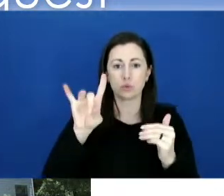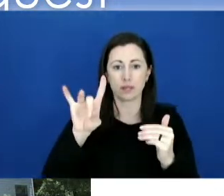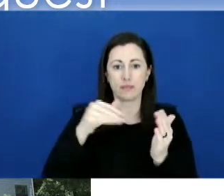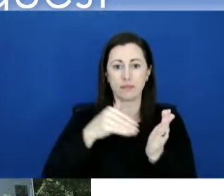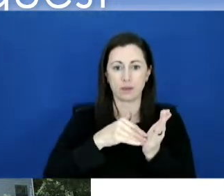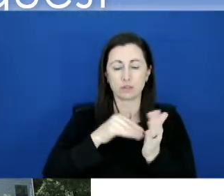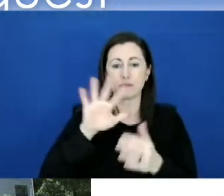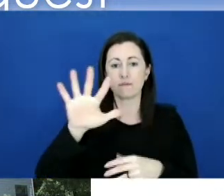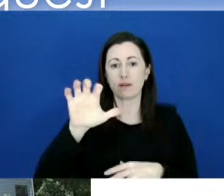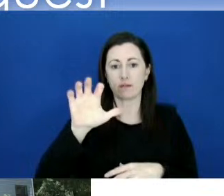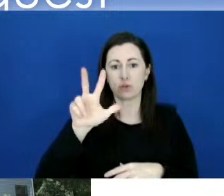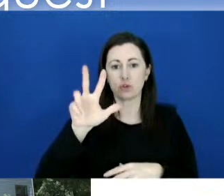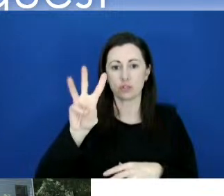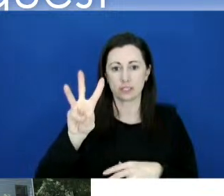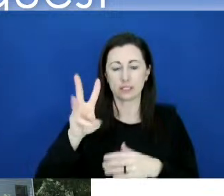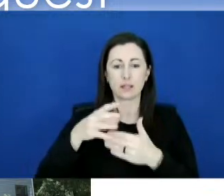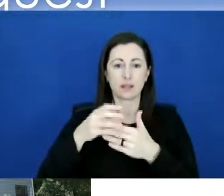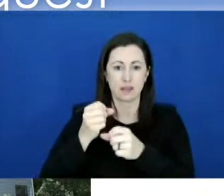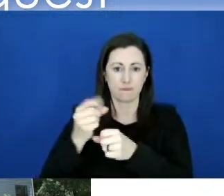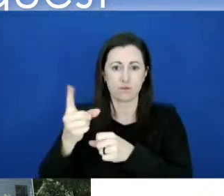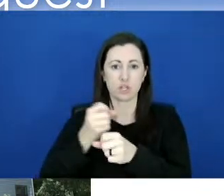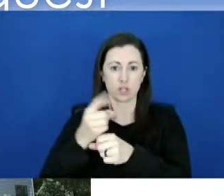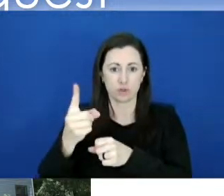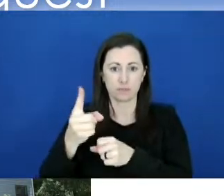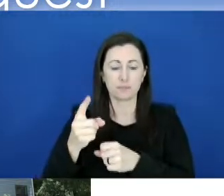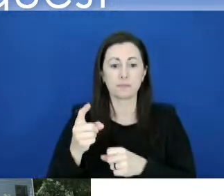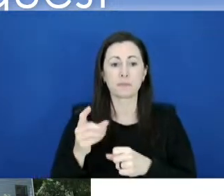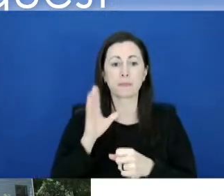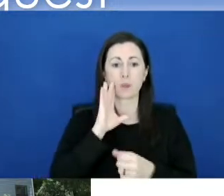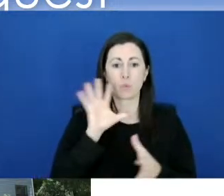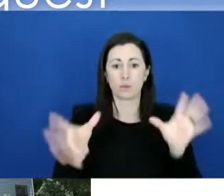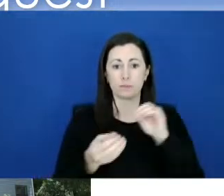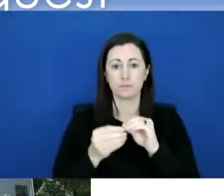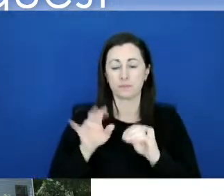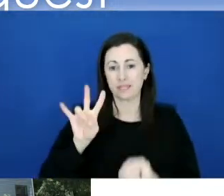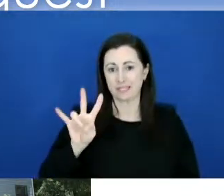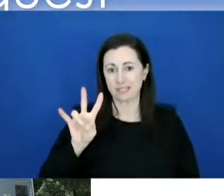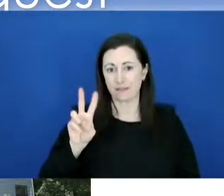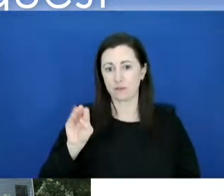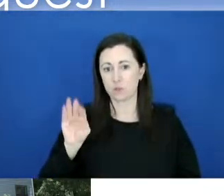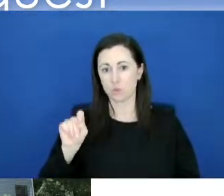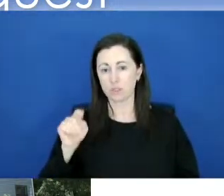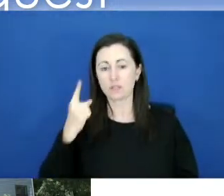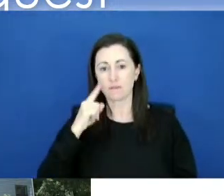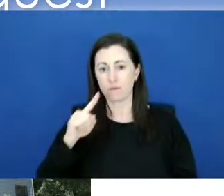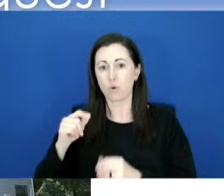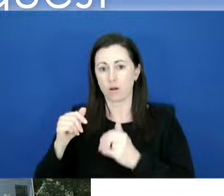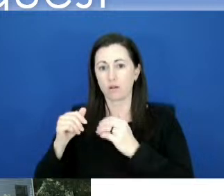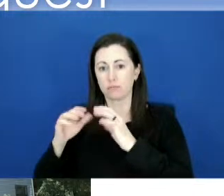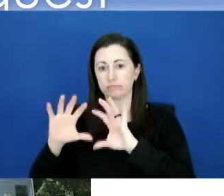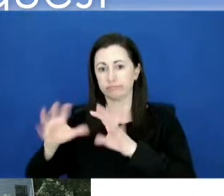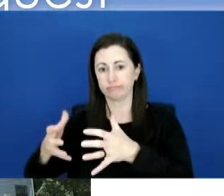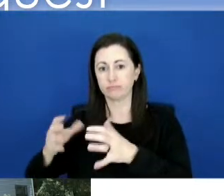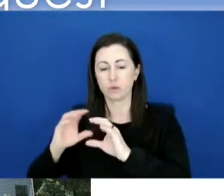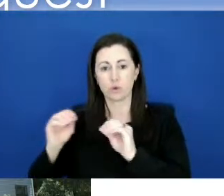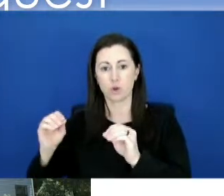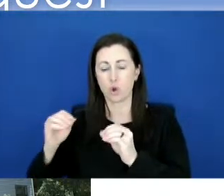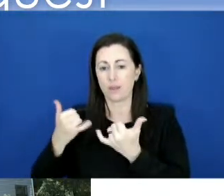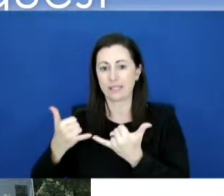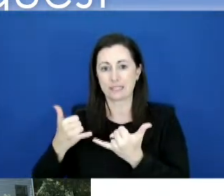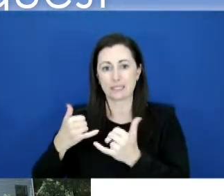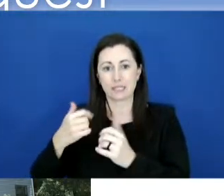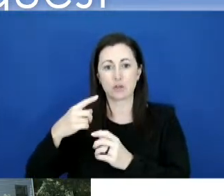COUNTY IS SUBSIDY IN THE AMOUNT